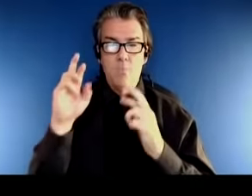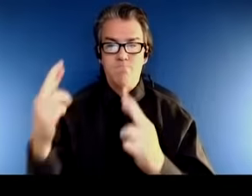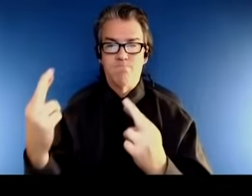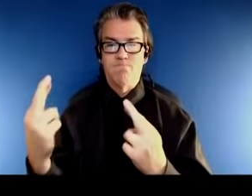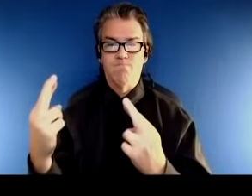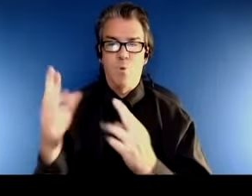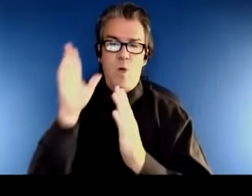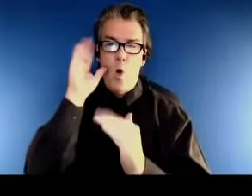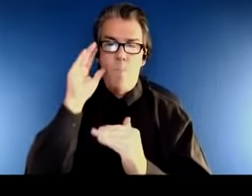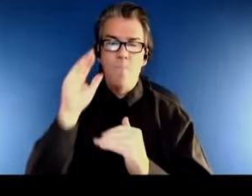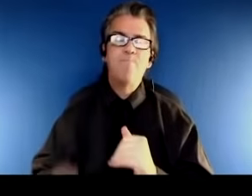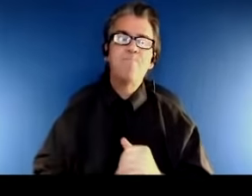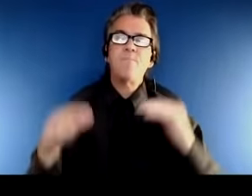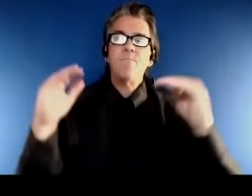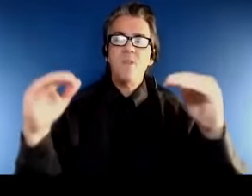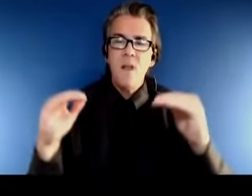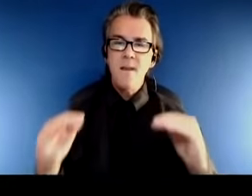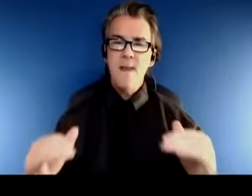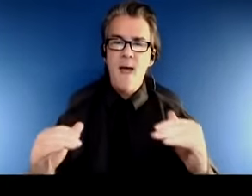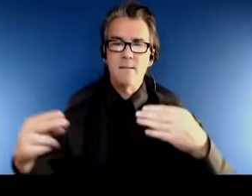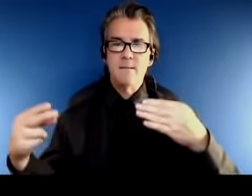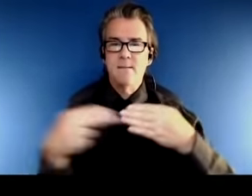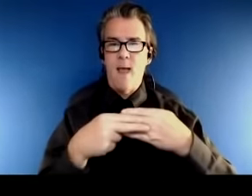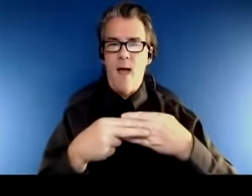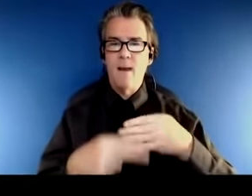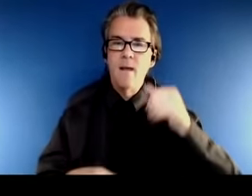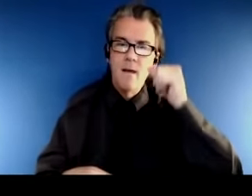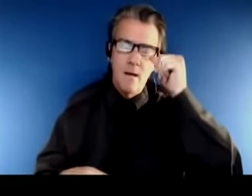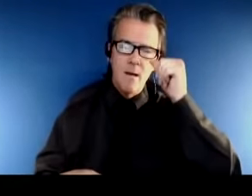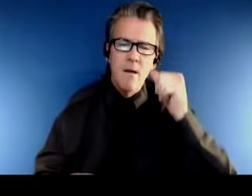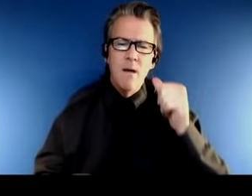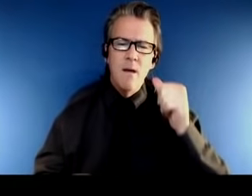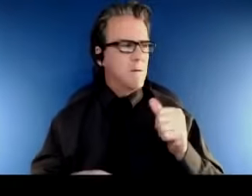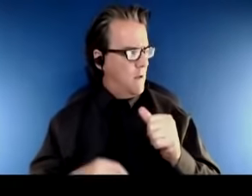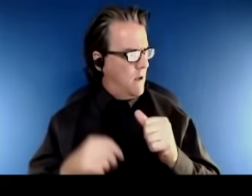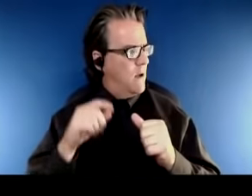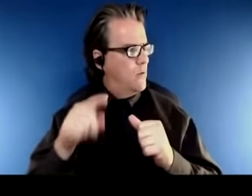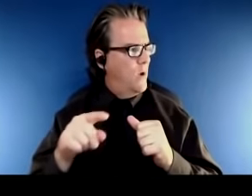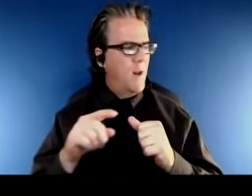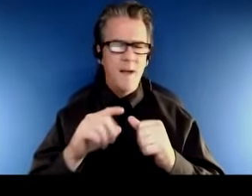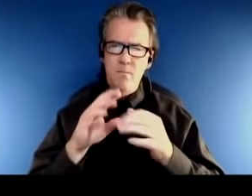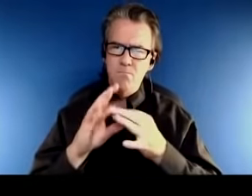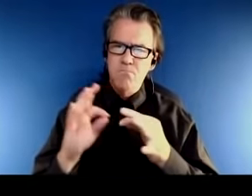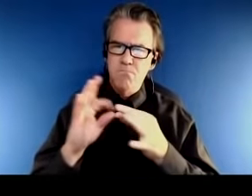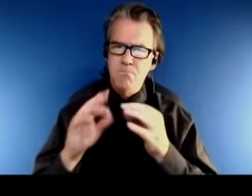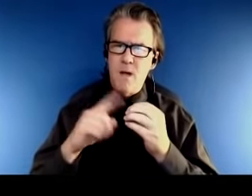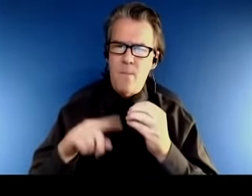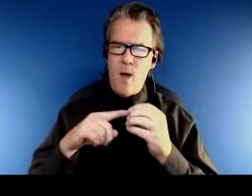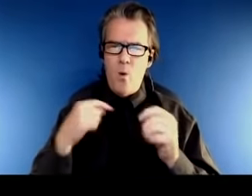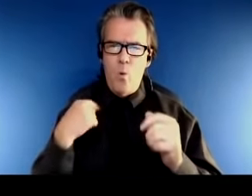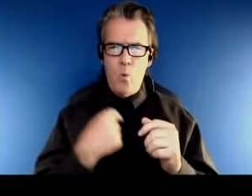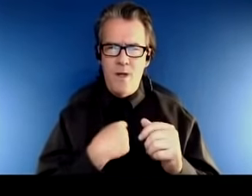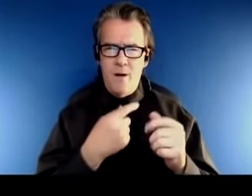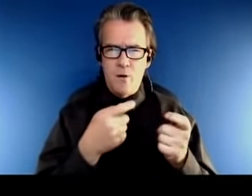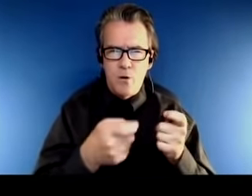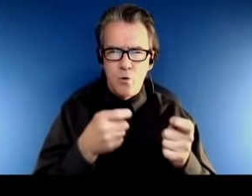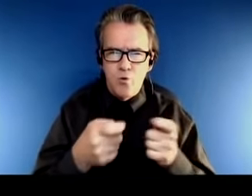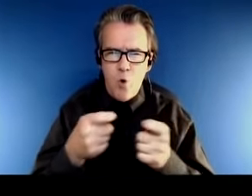seriously because we understand the impacts to public safety, both from catastrophic wildfire ignitions